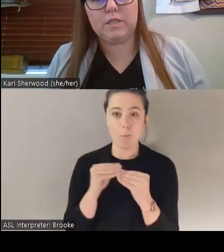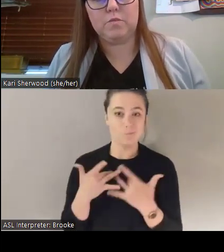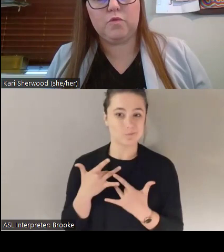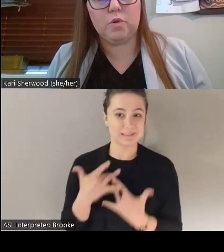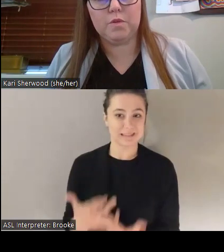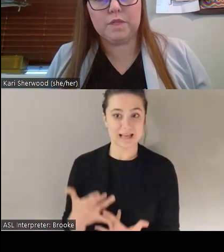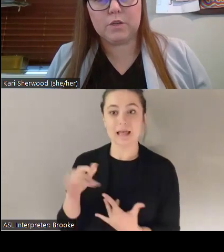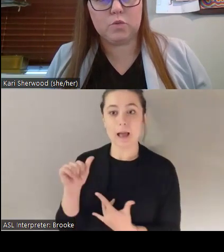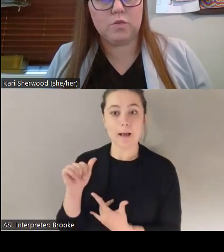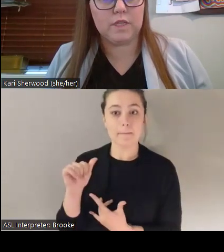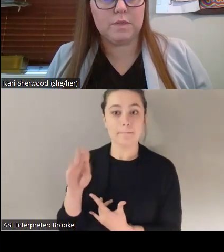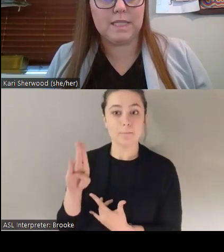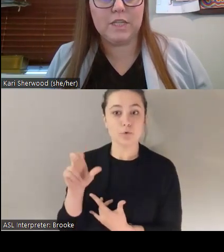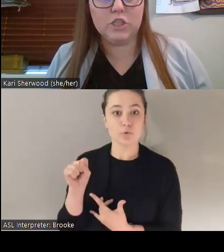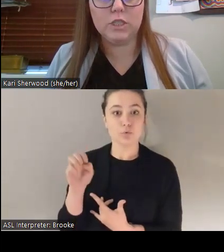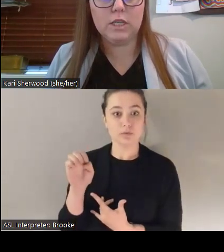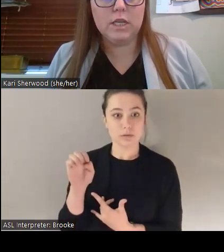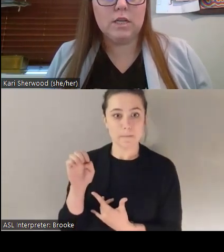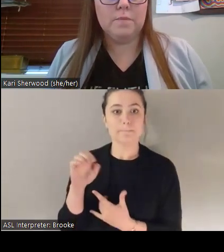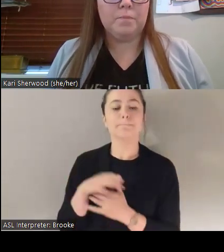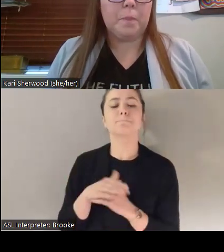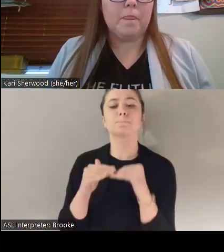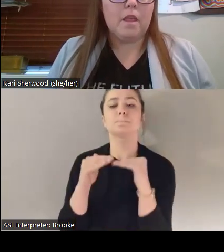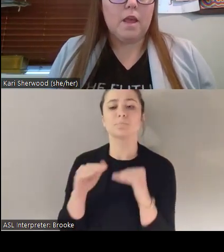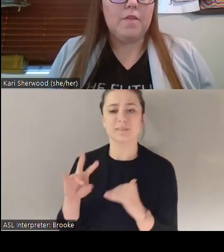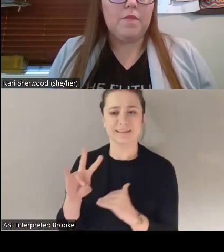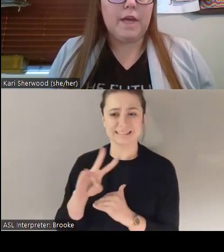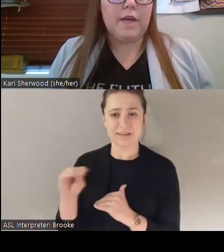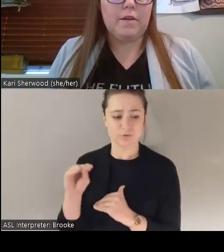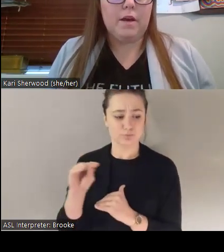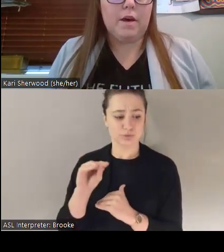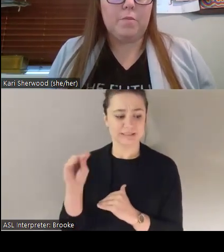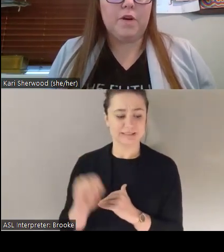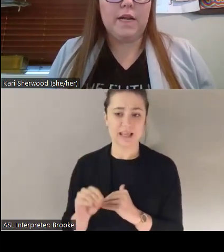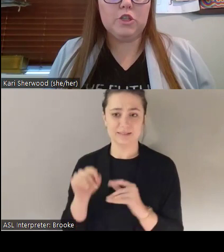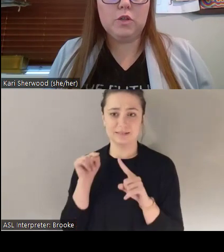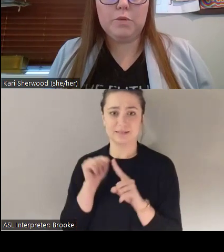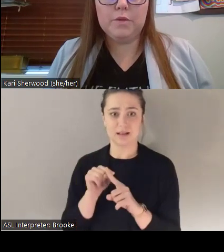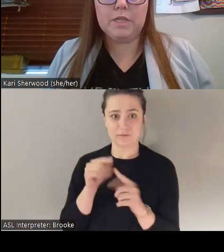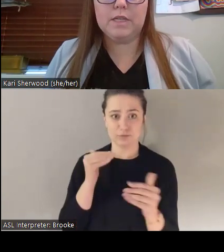some form of sexual victimization. And then financial abuse